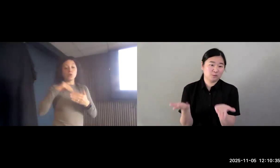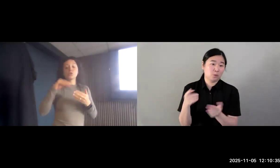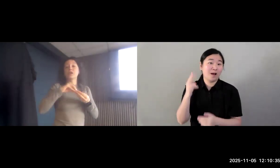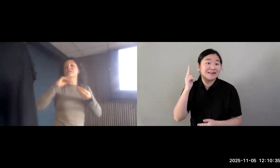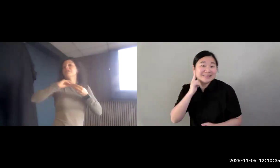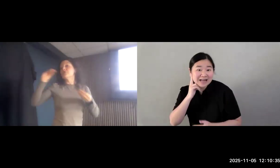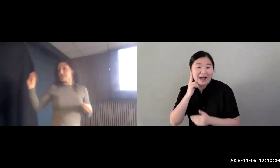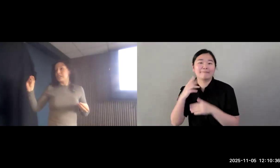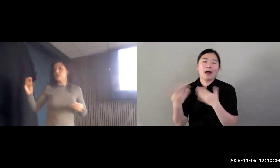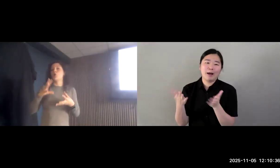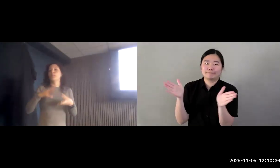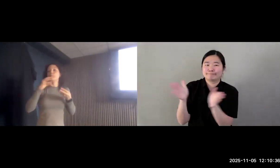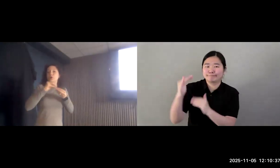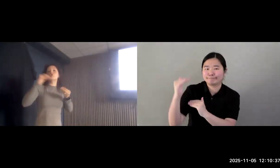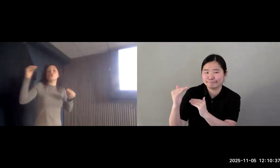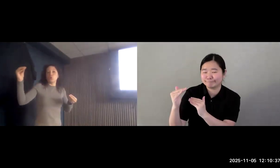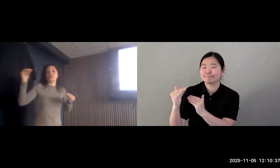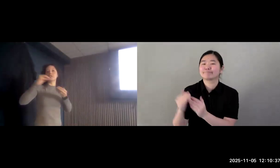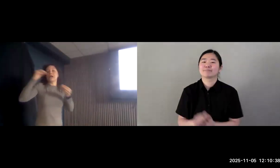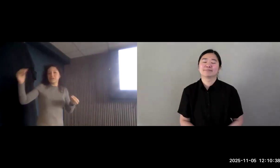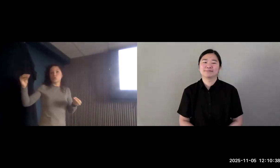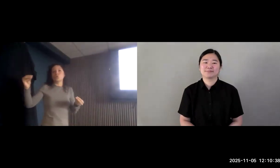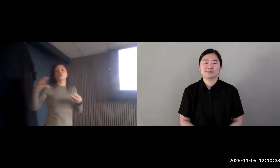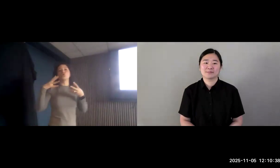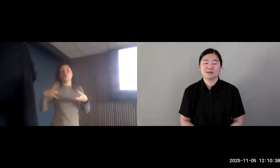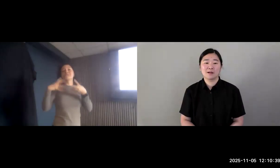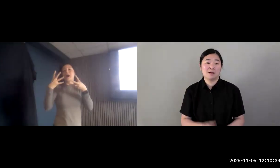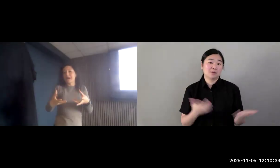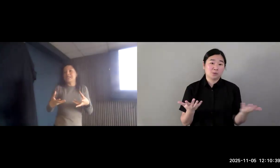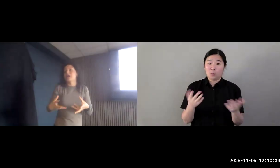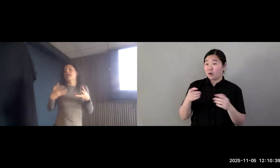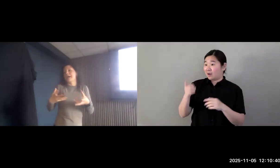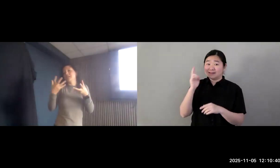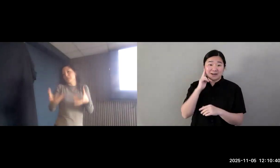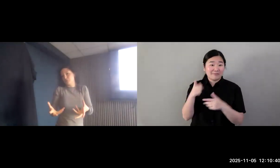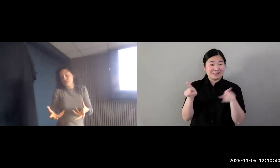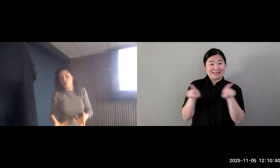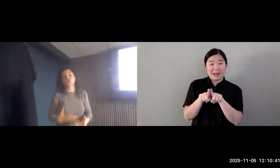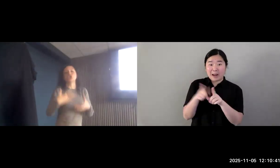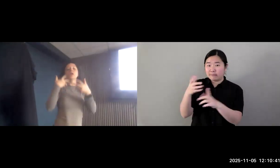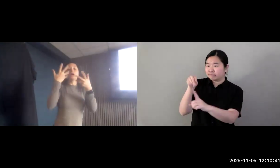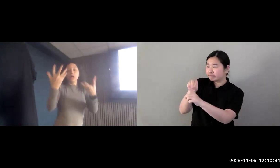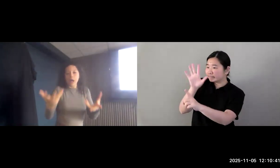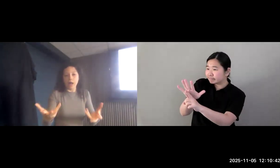And that also because of literacy. So, because schools, deaf schools, use ISL as a language of instruction